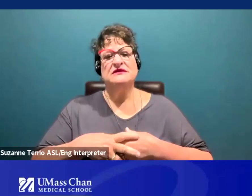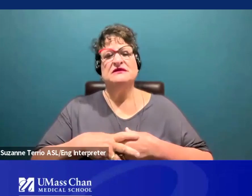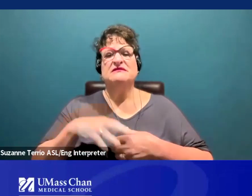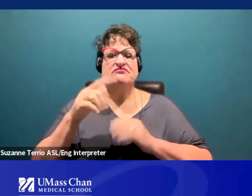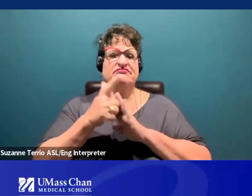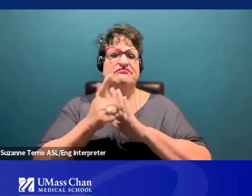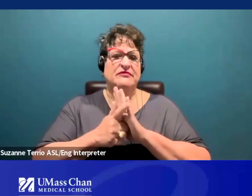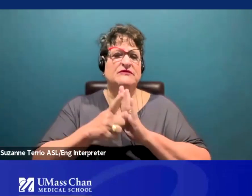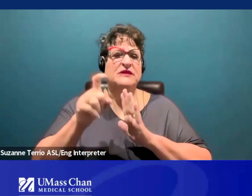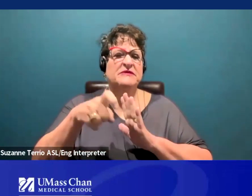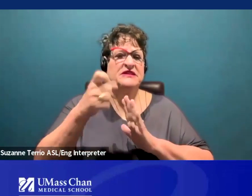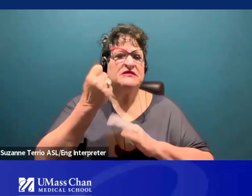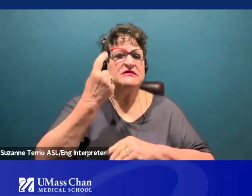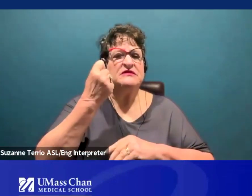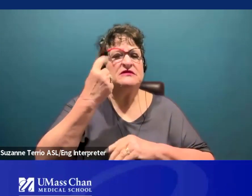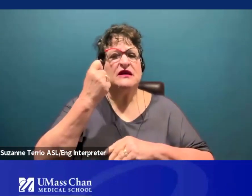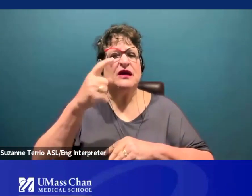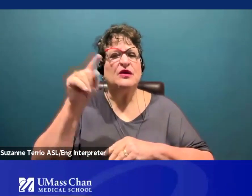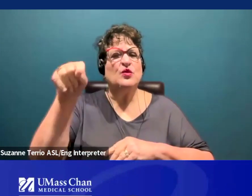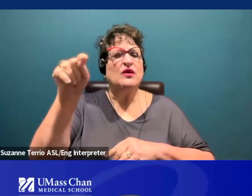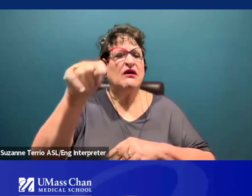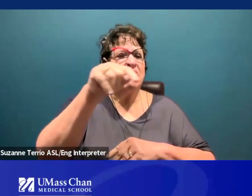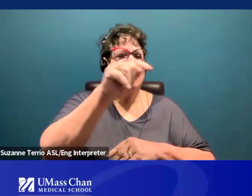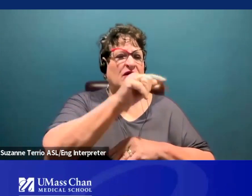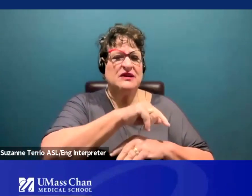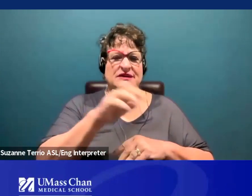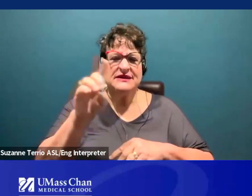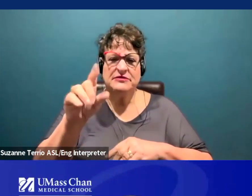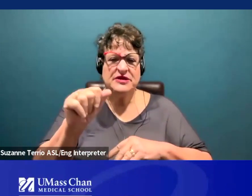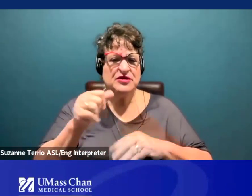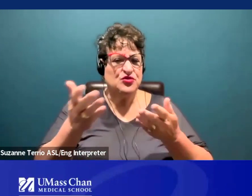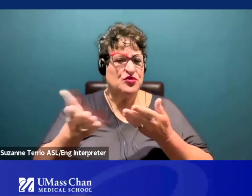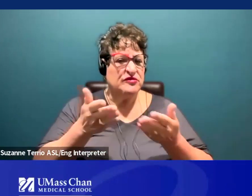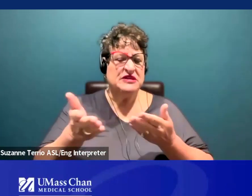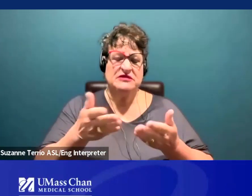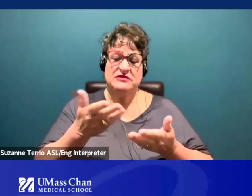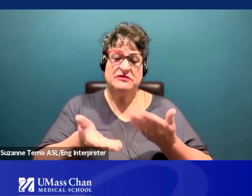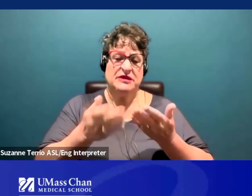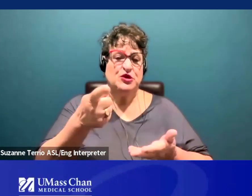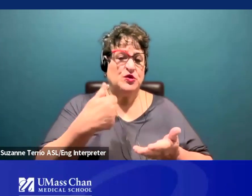So maybe in your jurisdiction, you have a legal aid or attorney that does know how to do SSI,